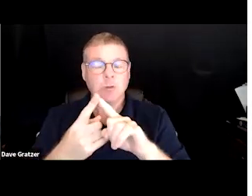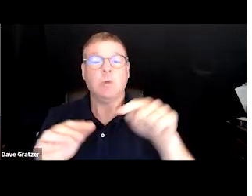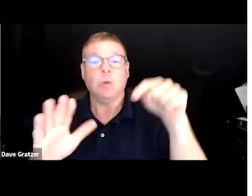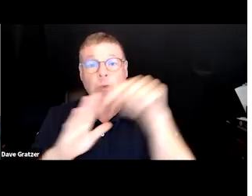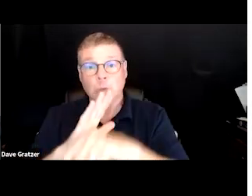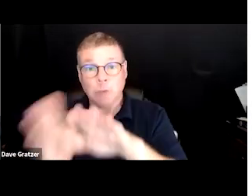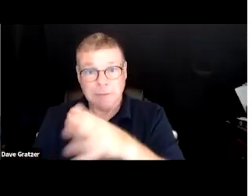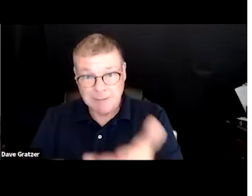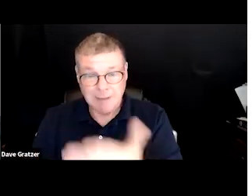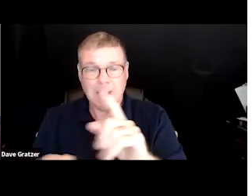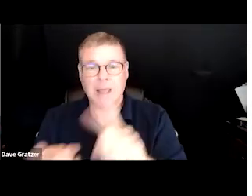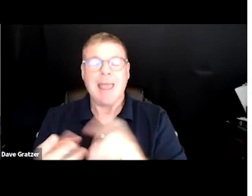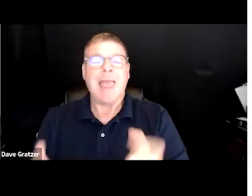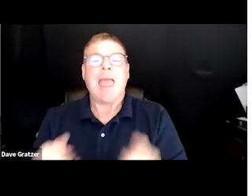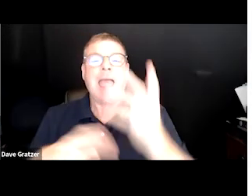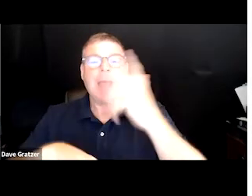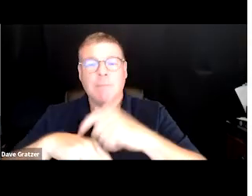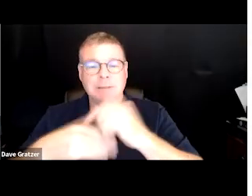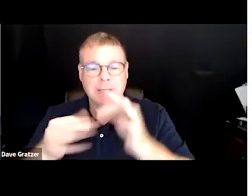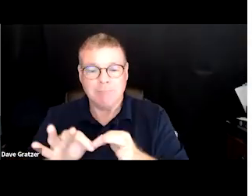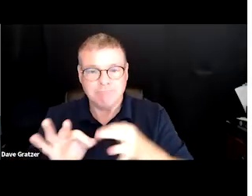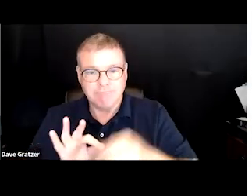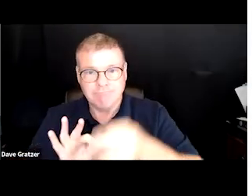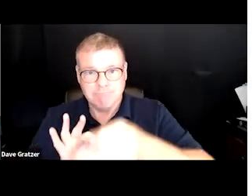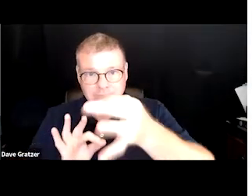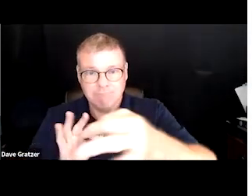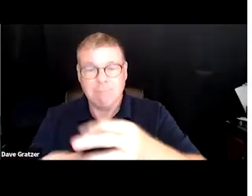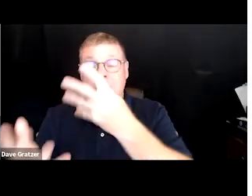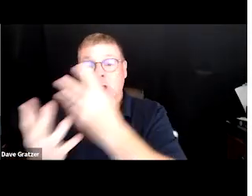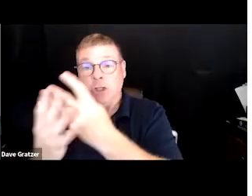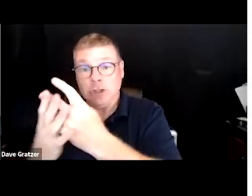how much time lapse between gel release and a fatal overdose